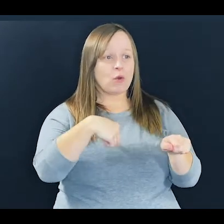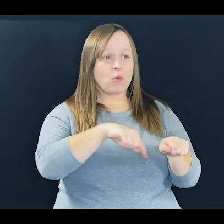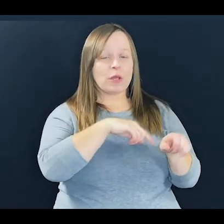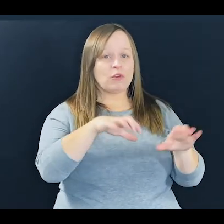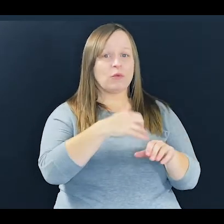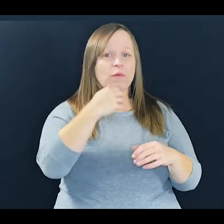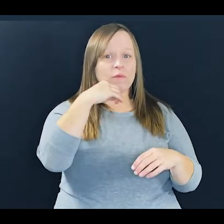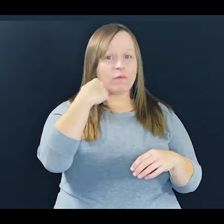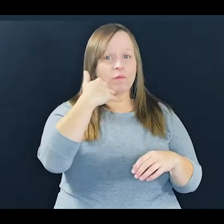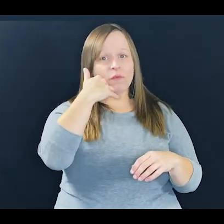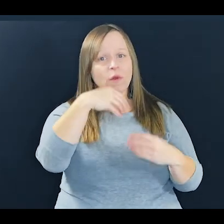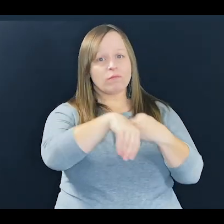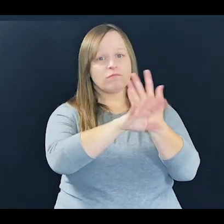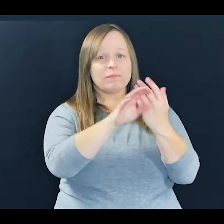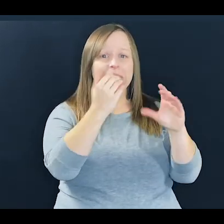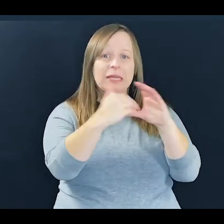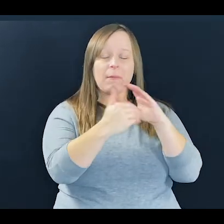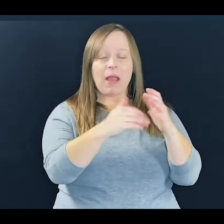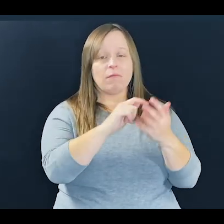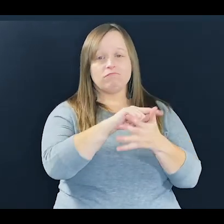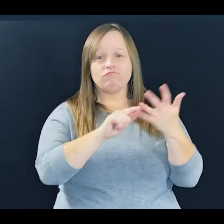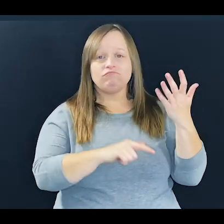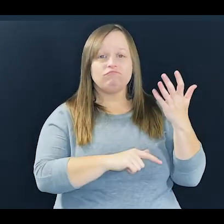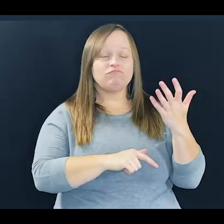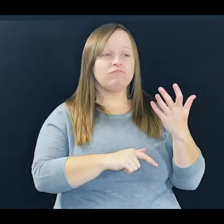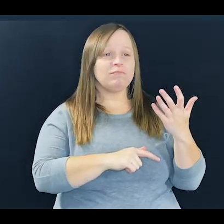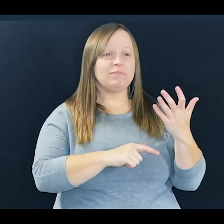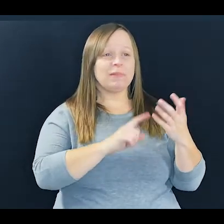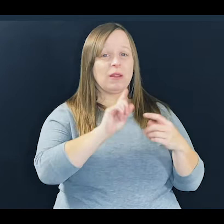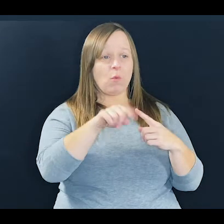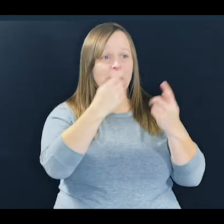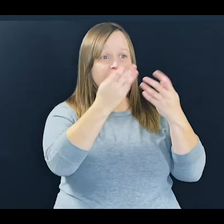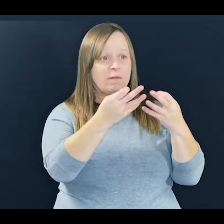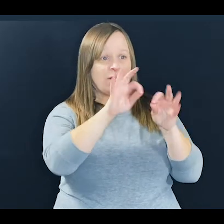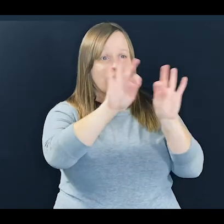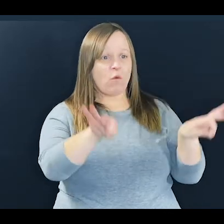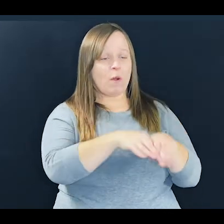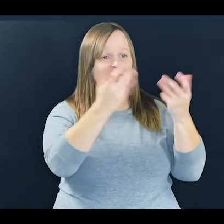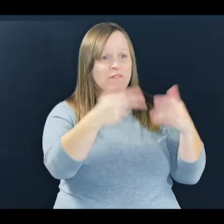We can do this over the phone or via email. And once the form is completed, you